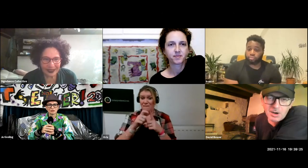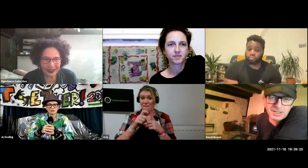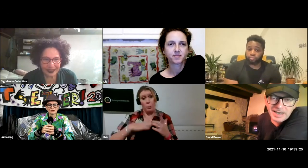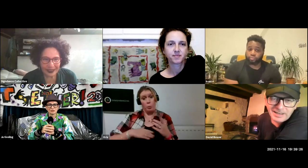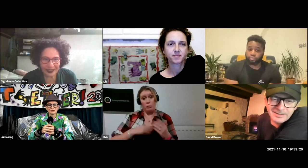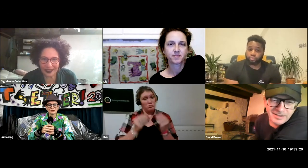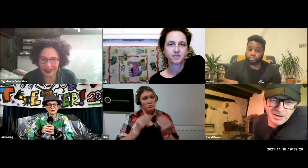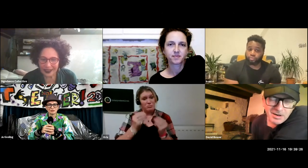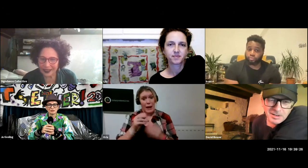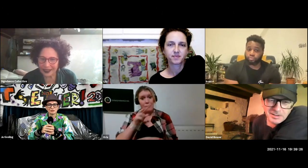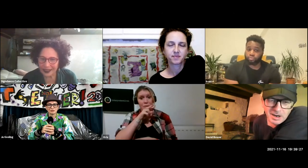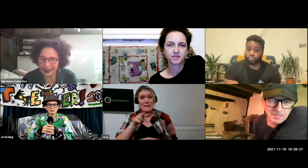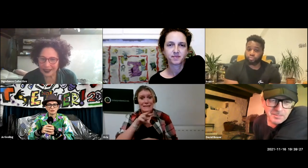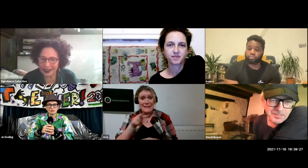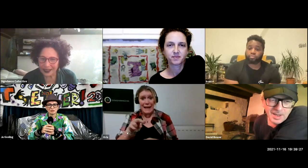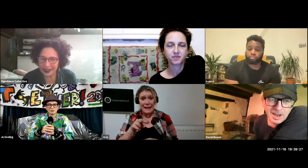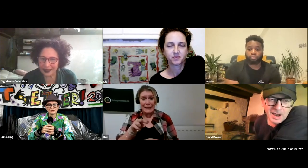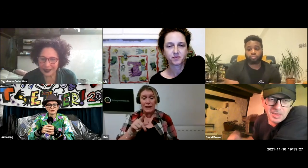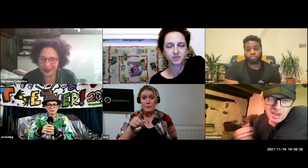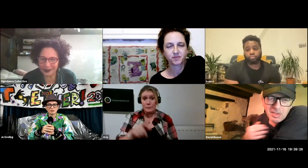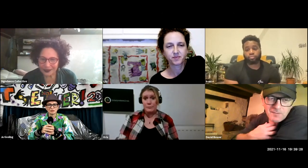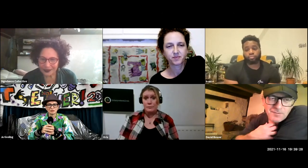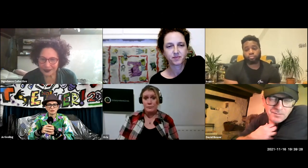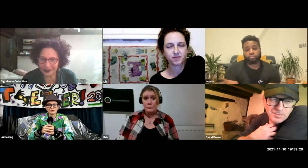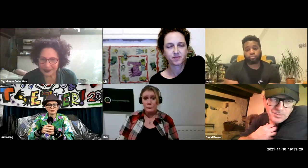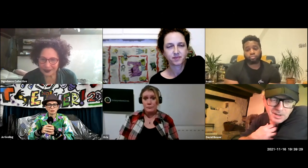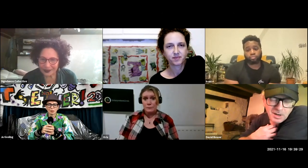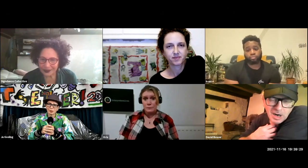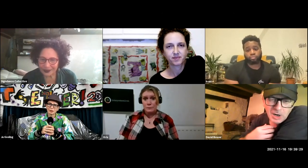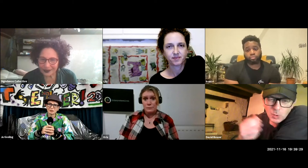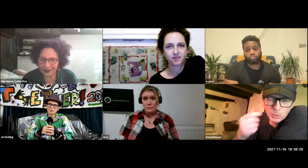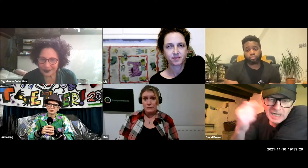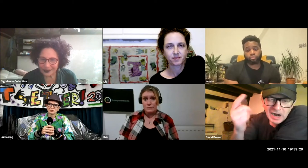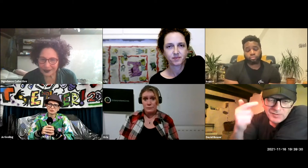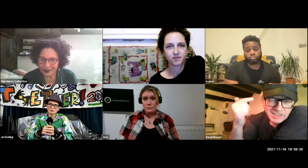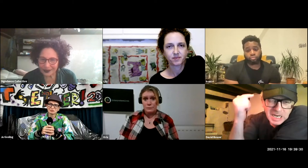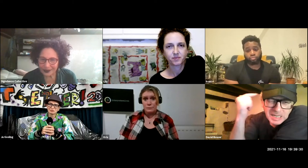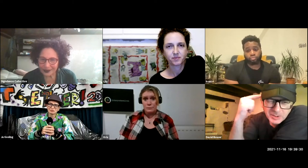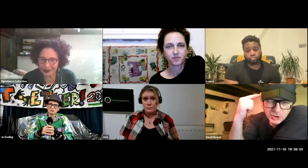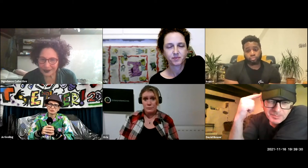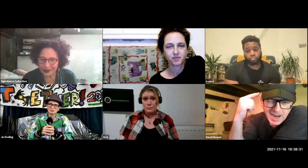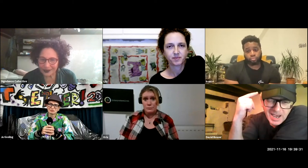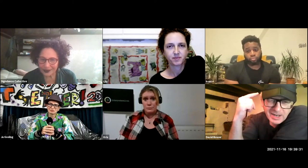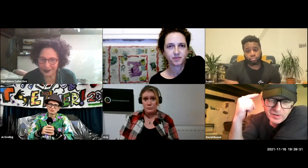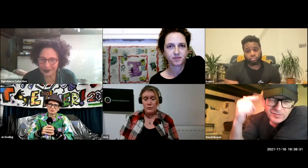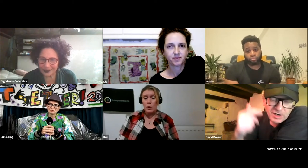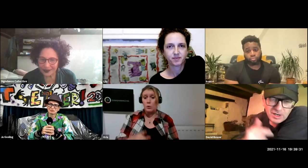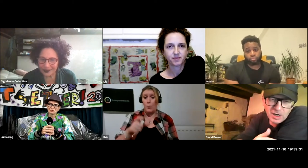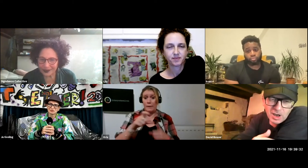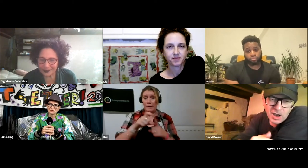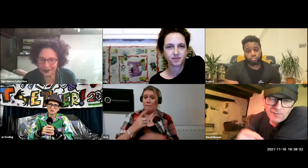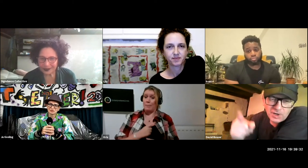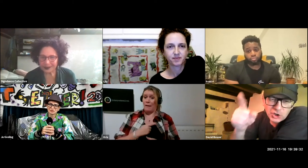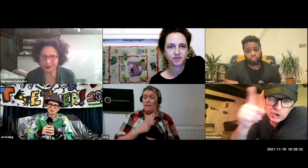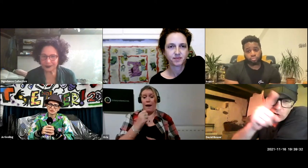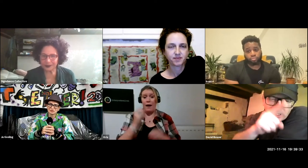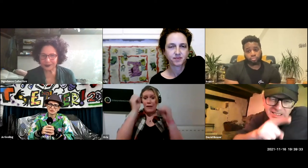preview and so, then we go, we go touring, we go to the Brighton festival